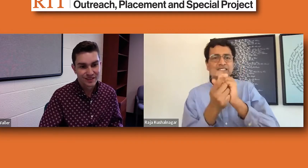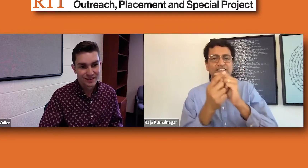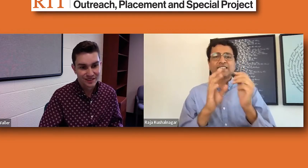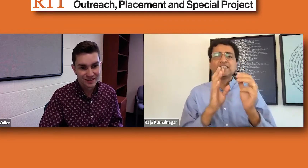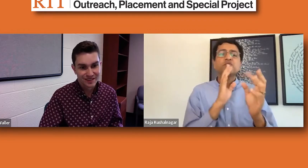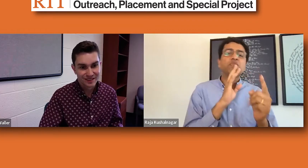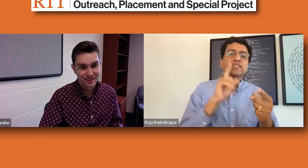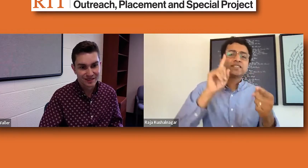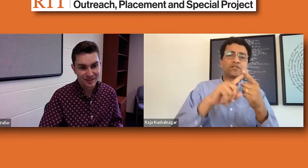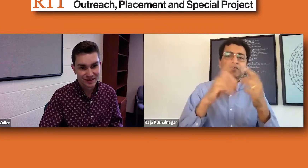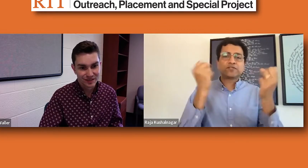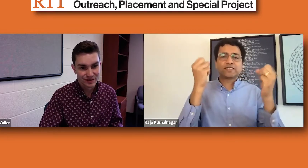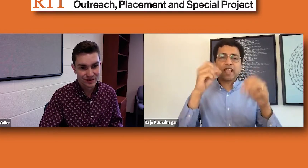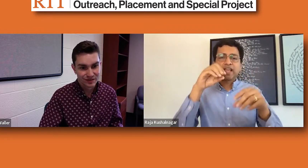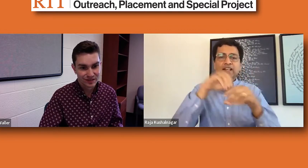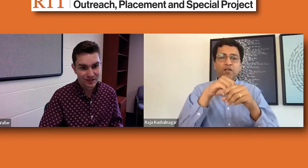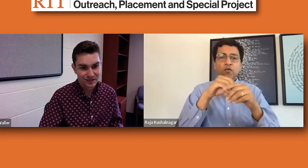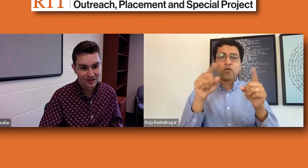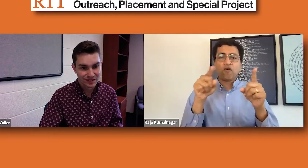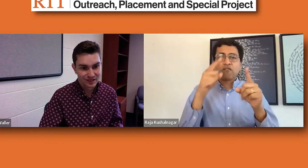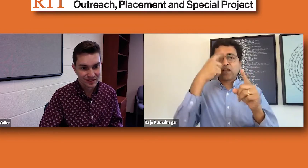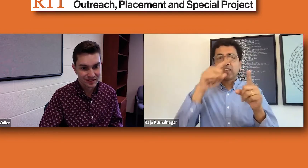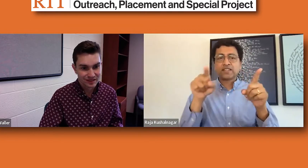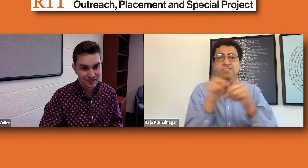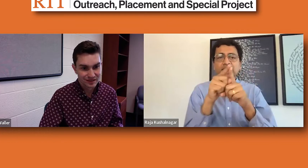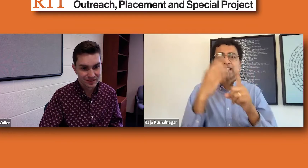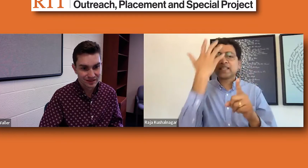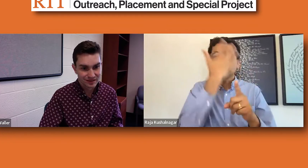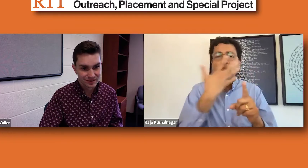What does that look like? Does that change if the person is speaking or signing?